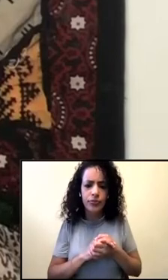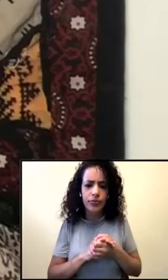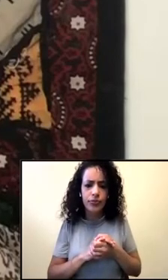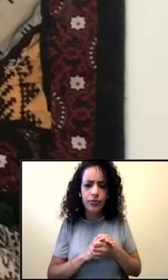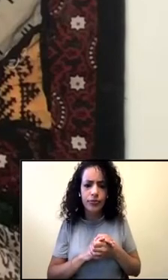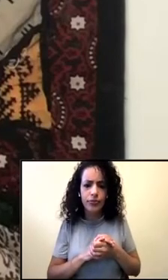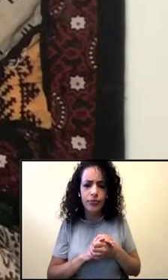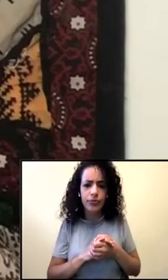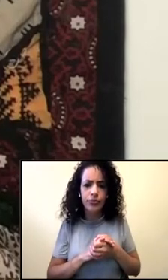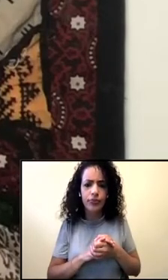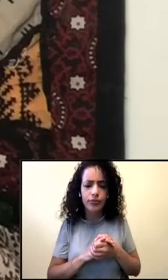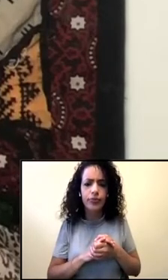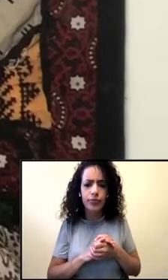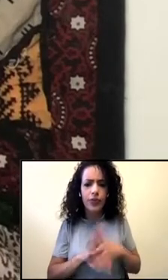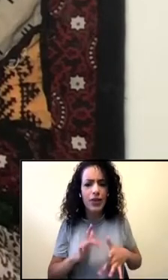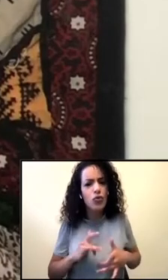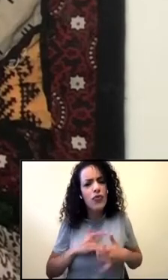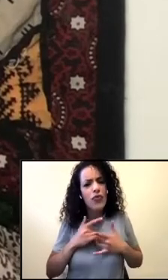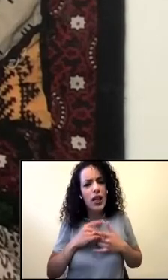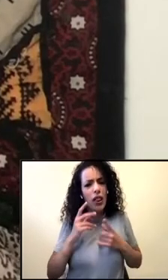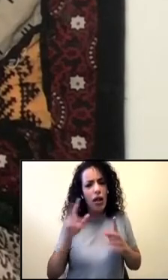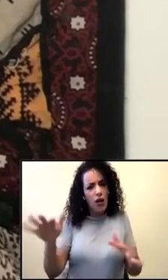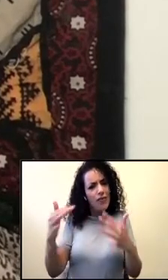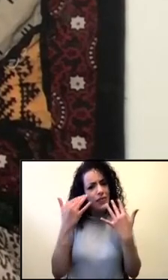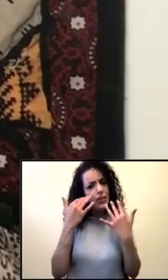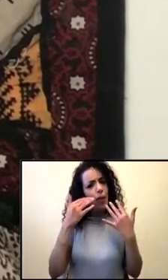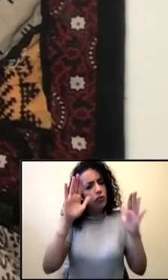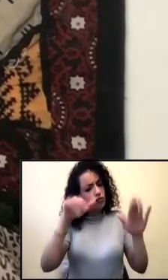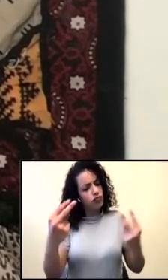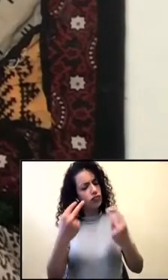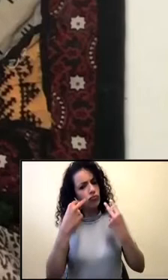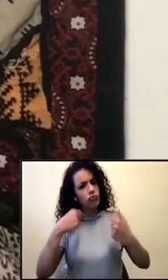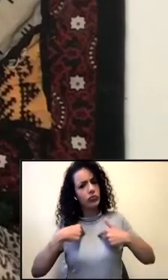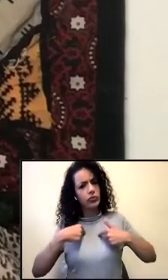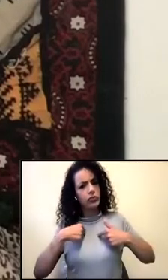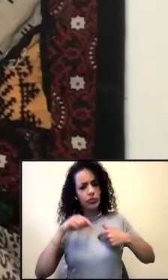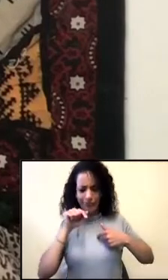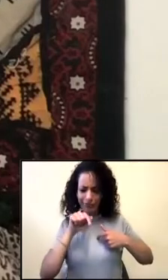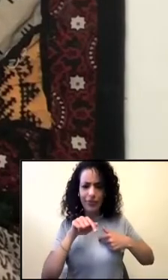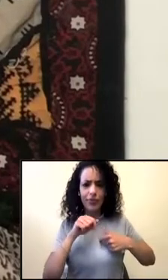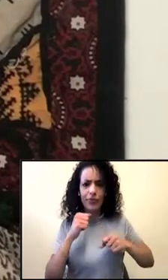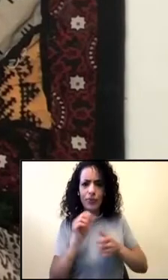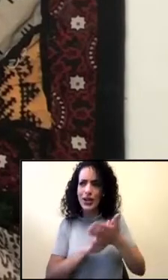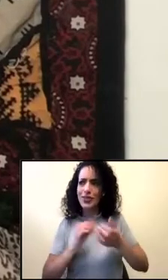to be to feel visible within that space, and have their stories valued. And to be